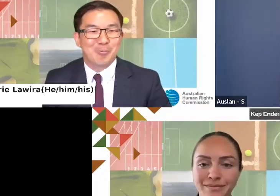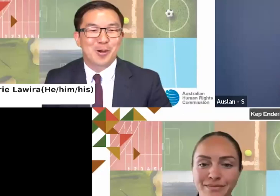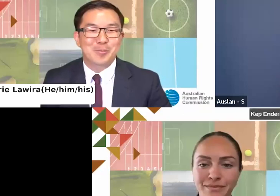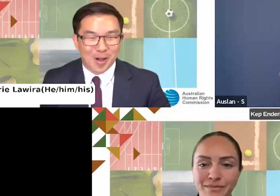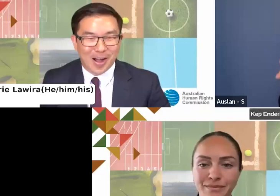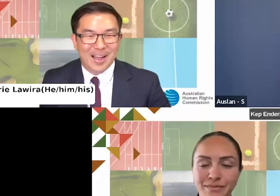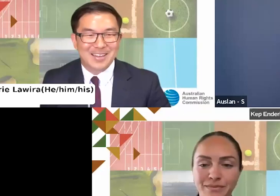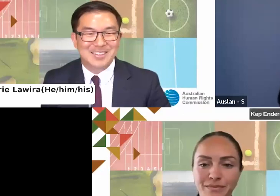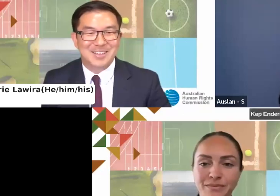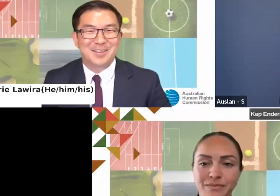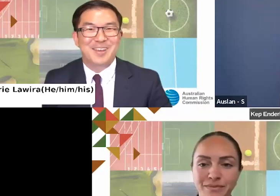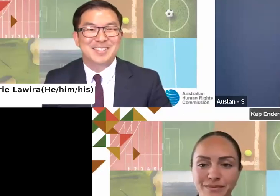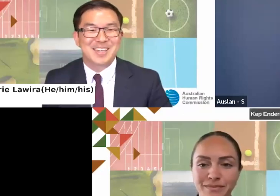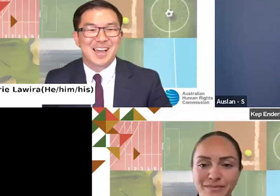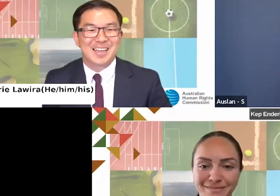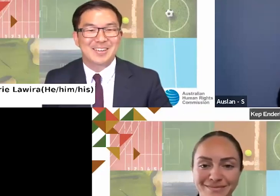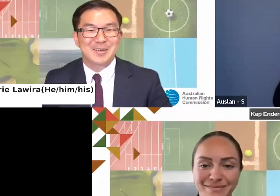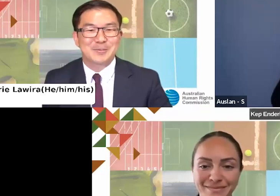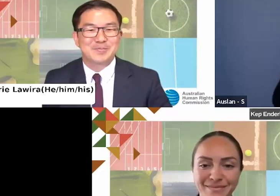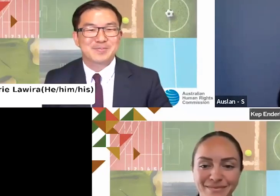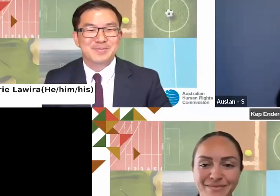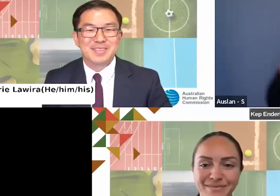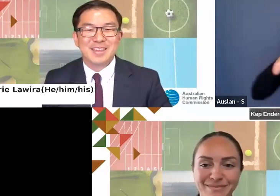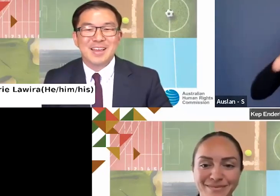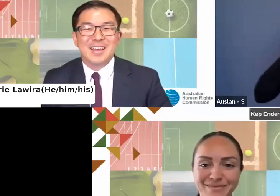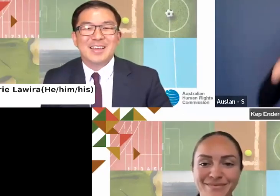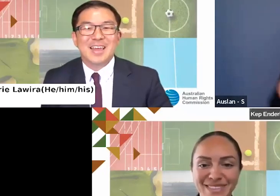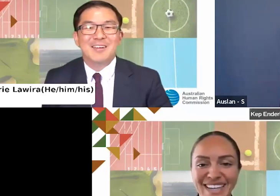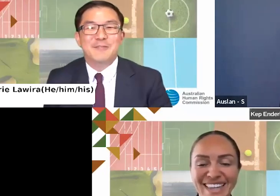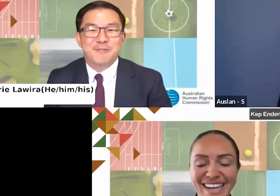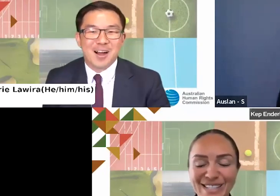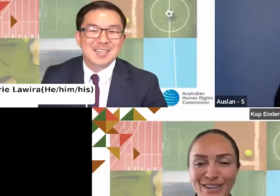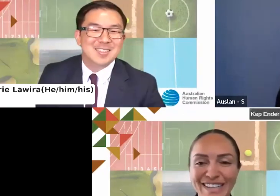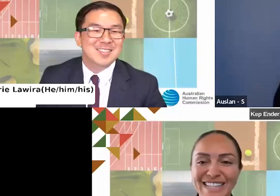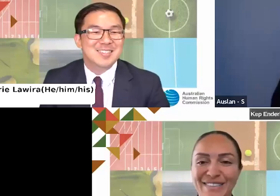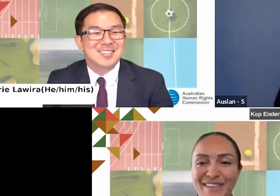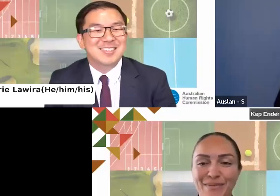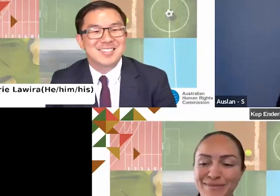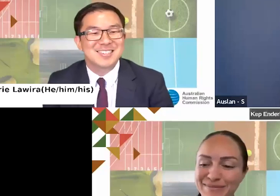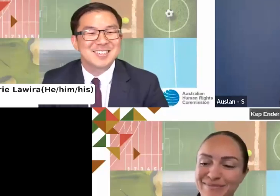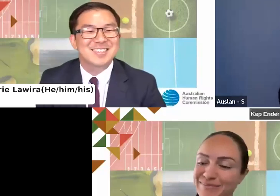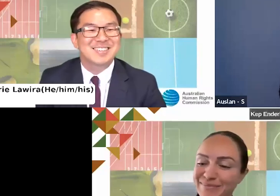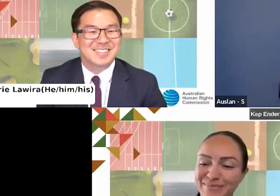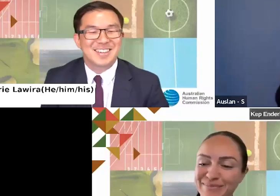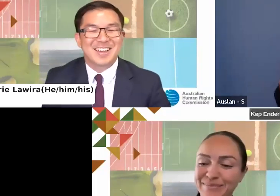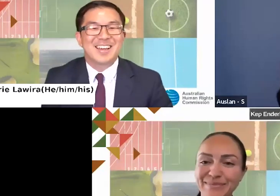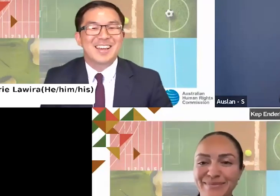Welcome, Kyah to the event today. Karen Thanks for having me.